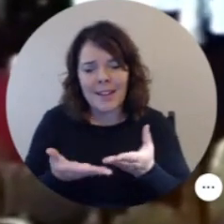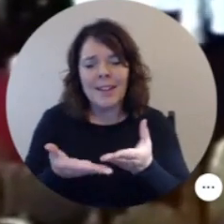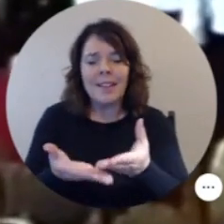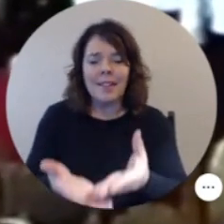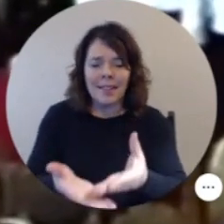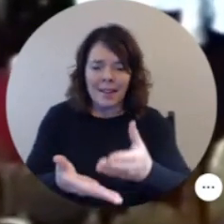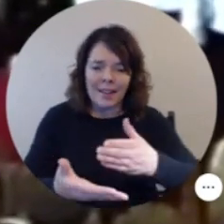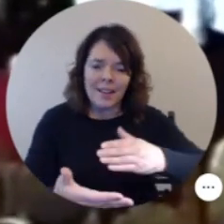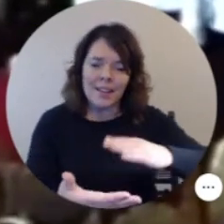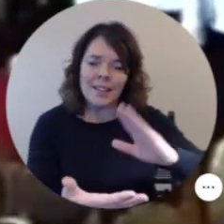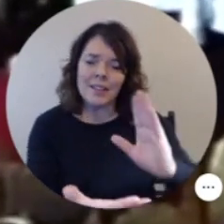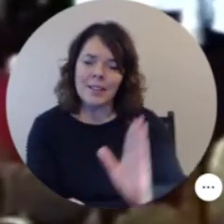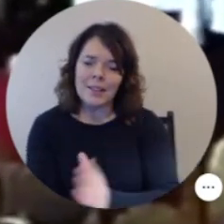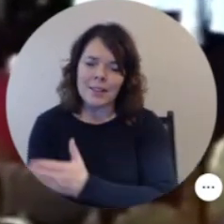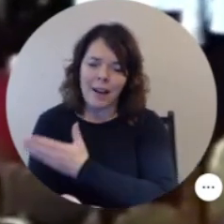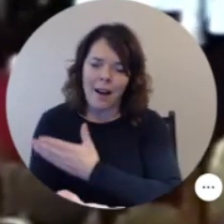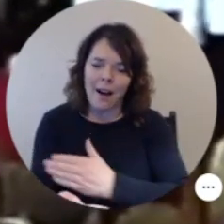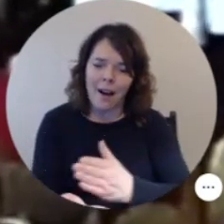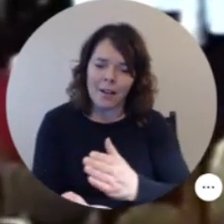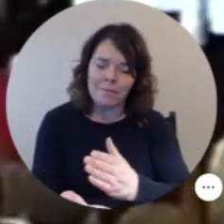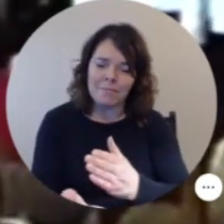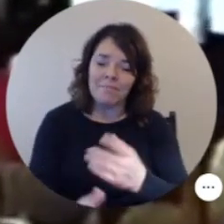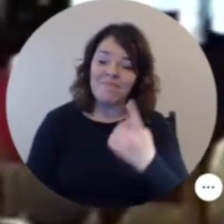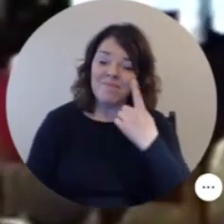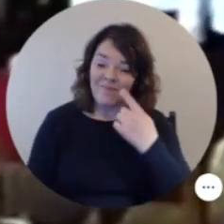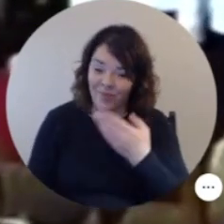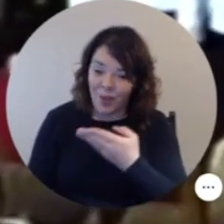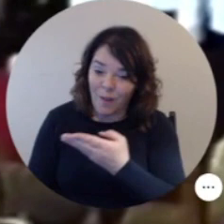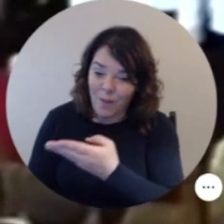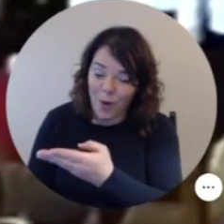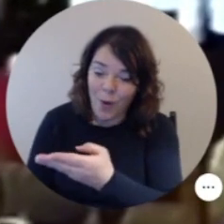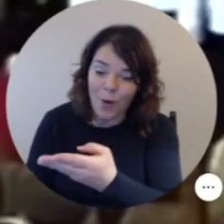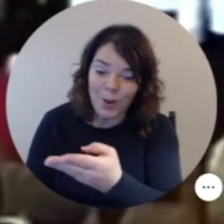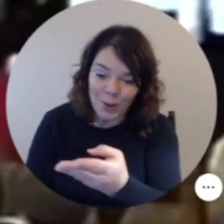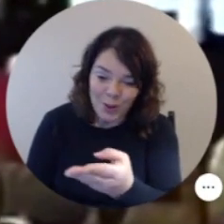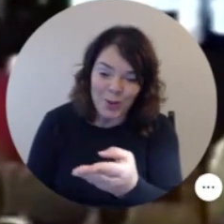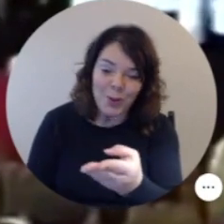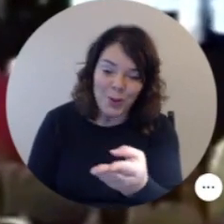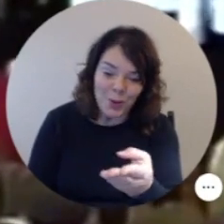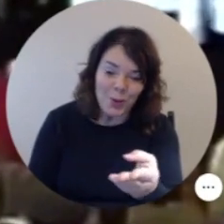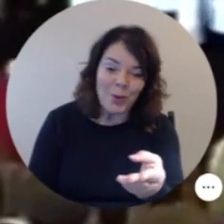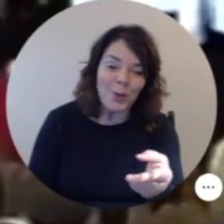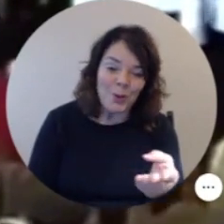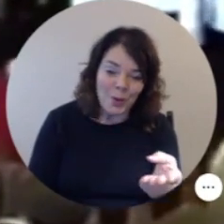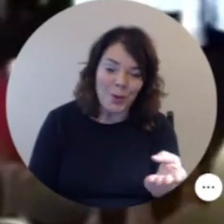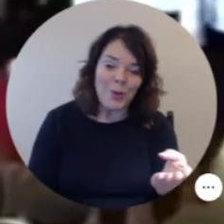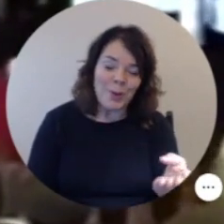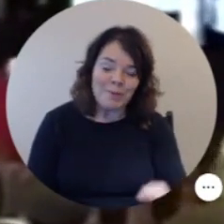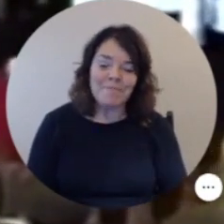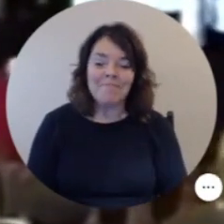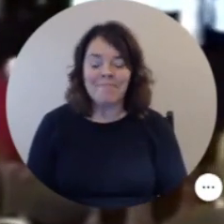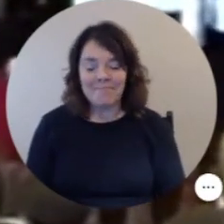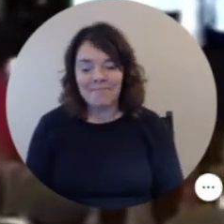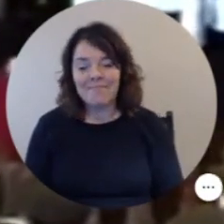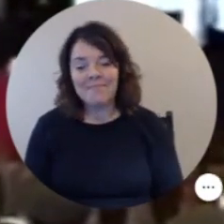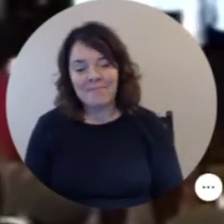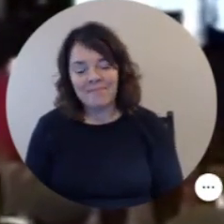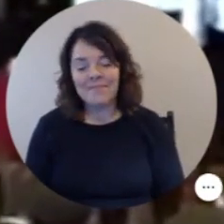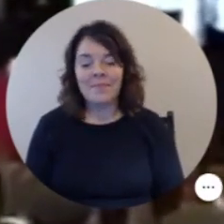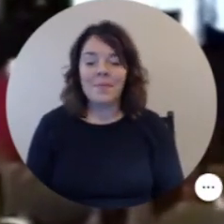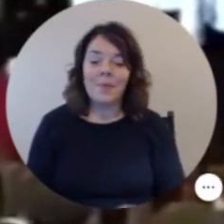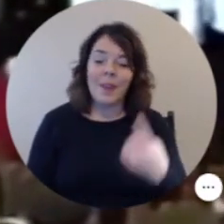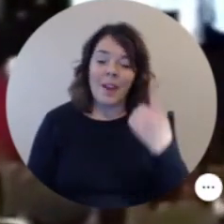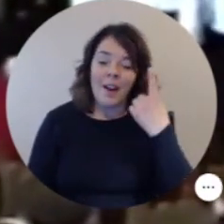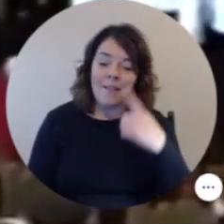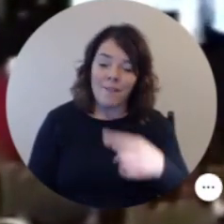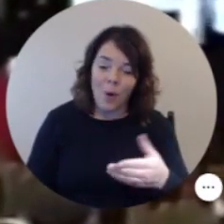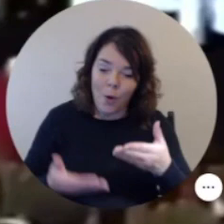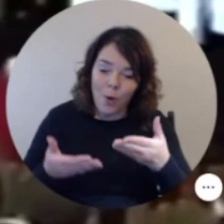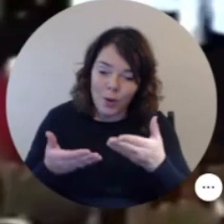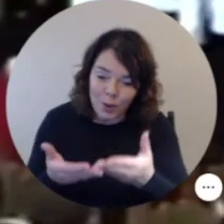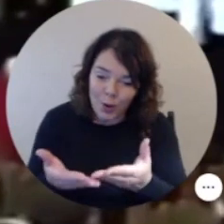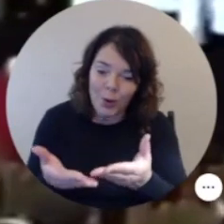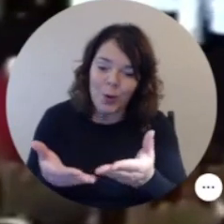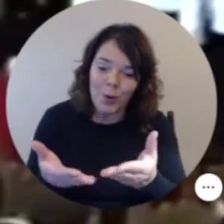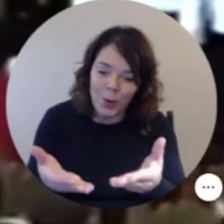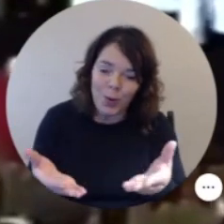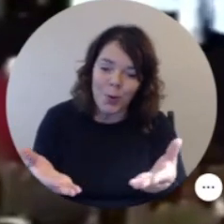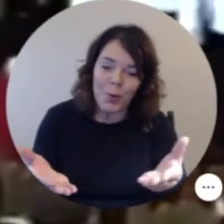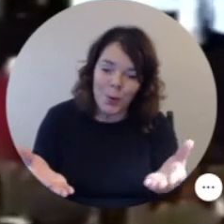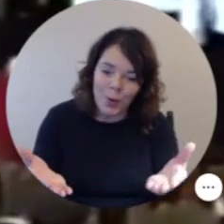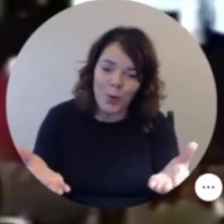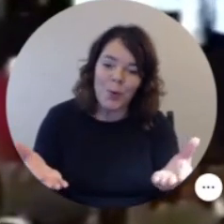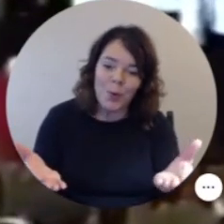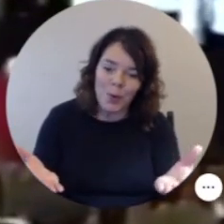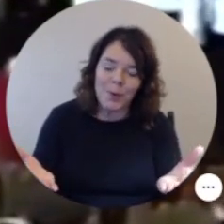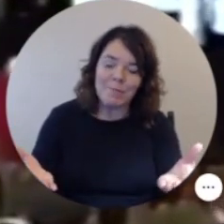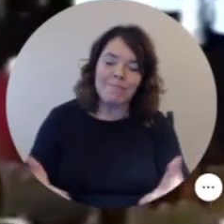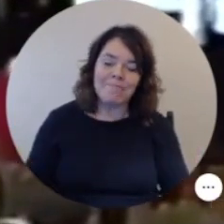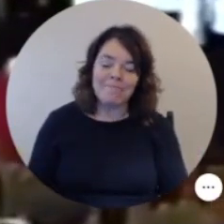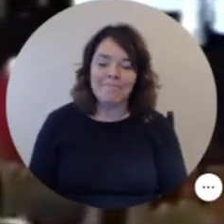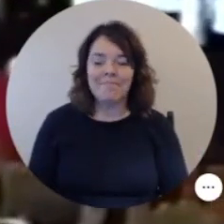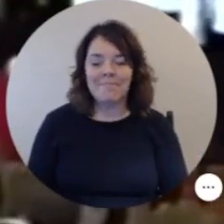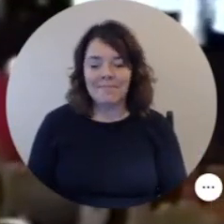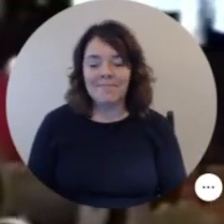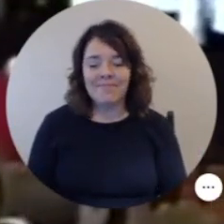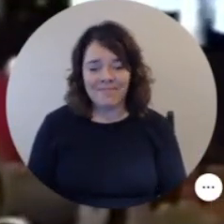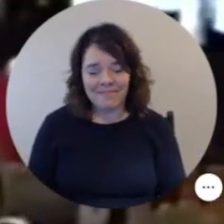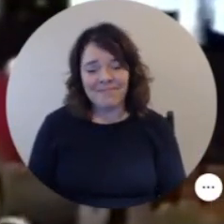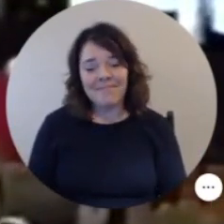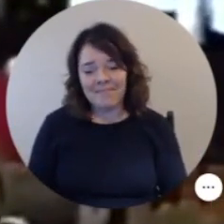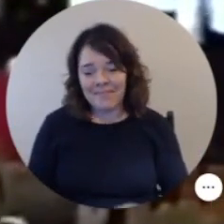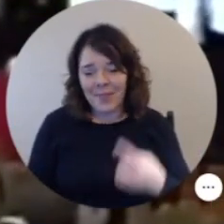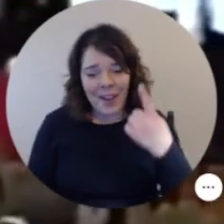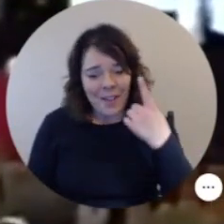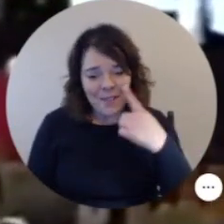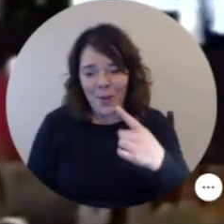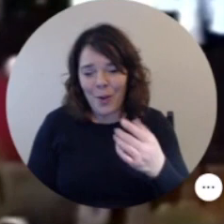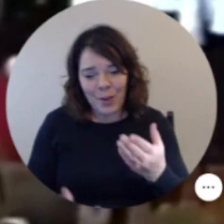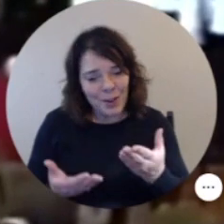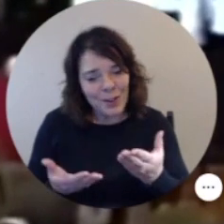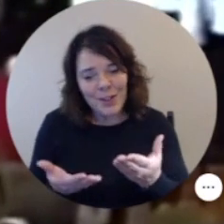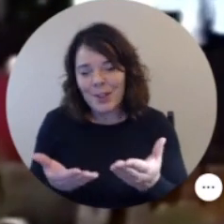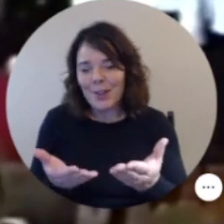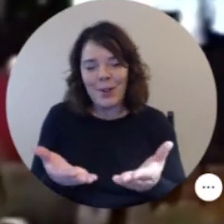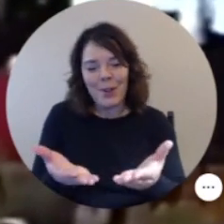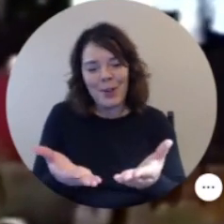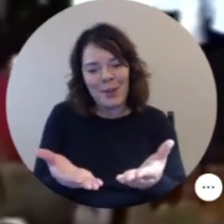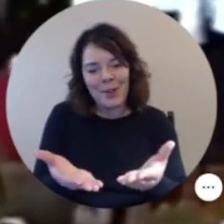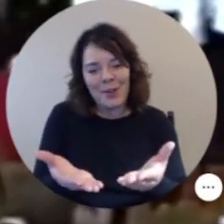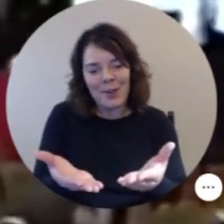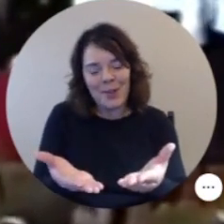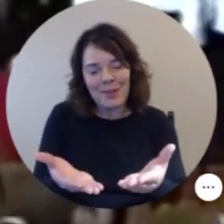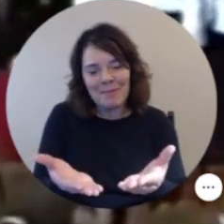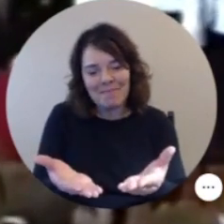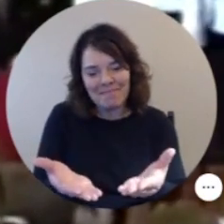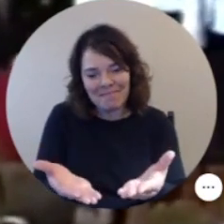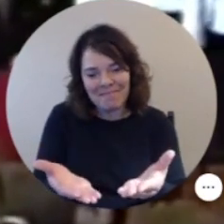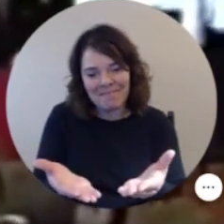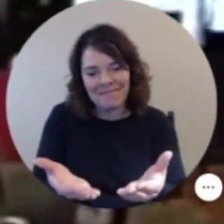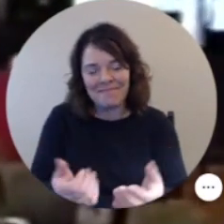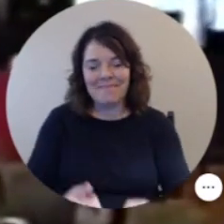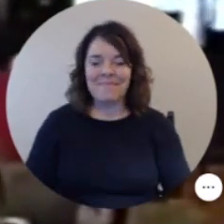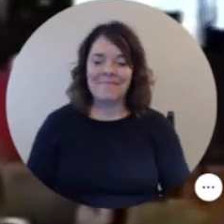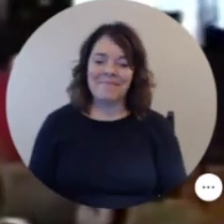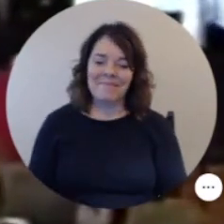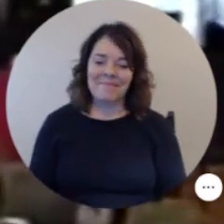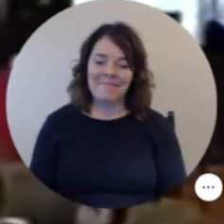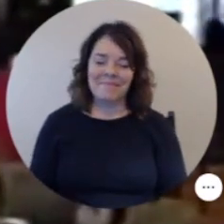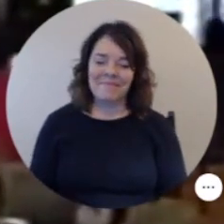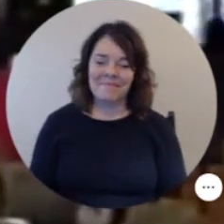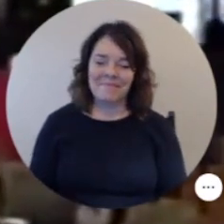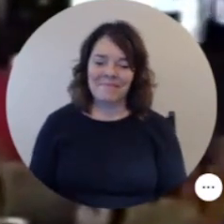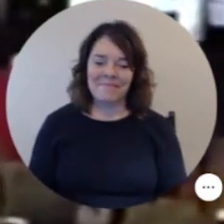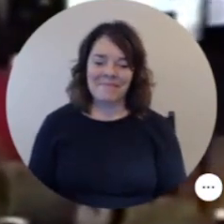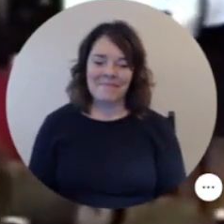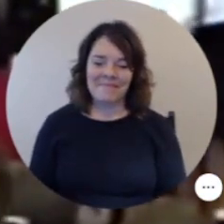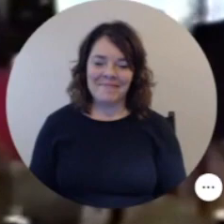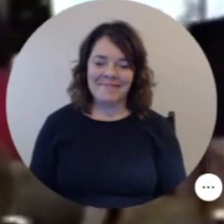And we sing this song for you